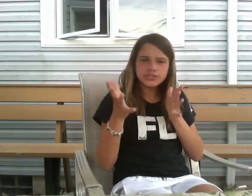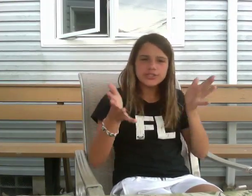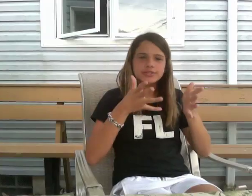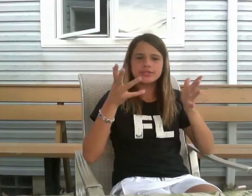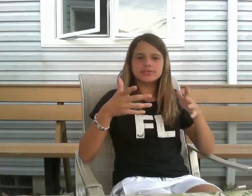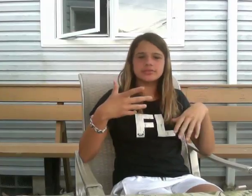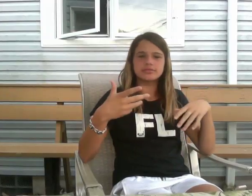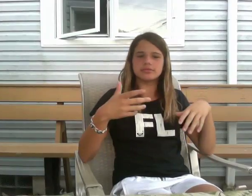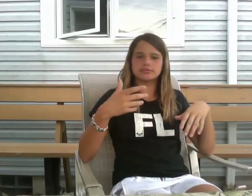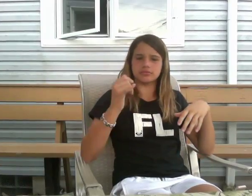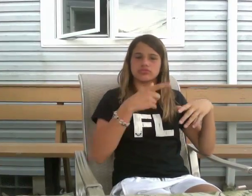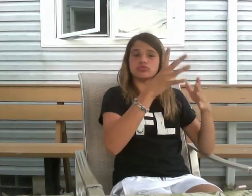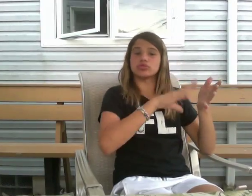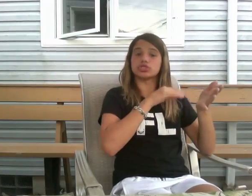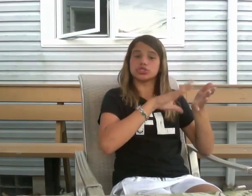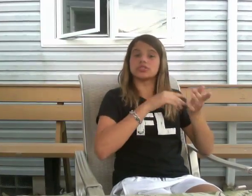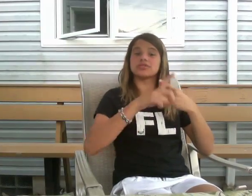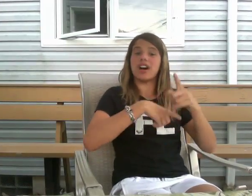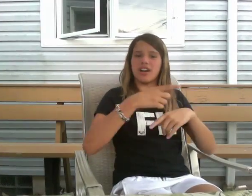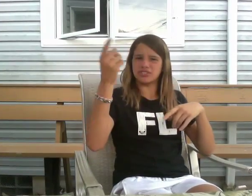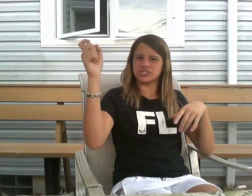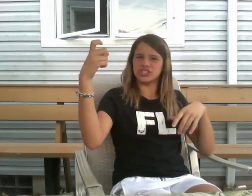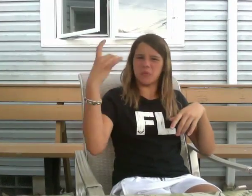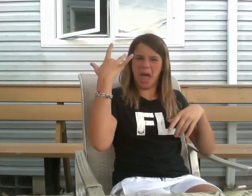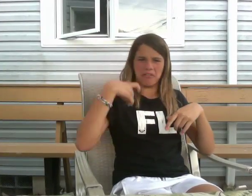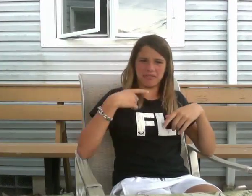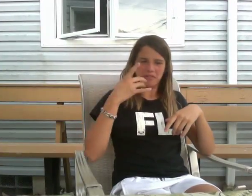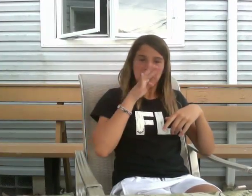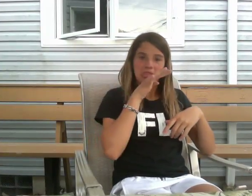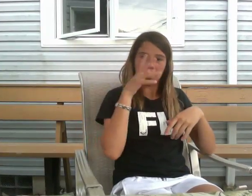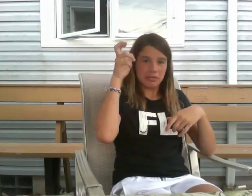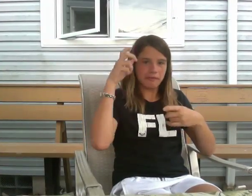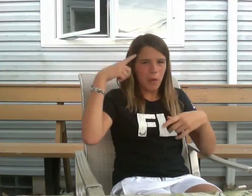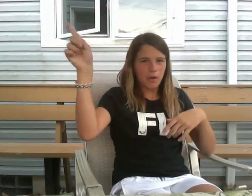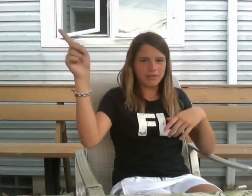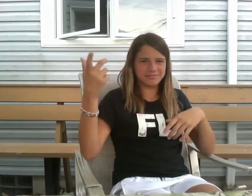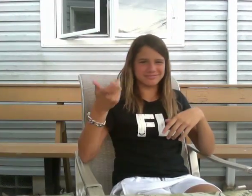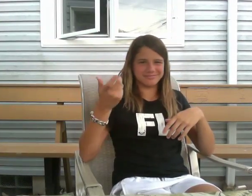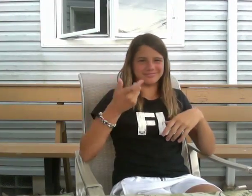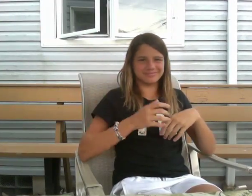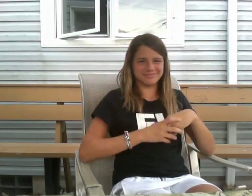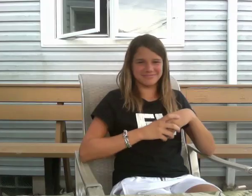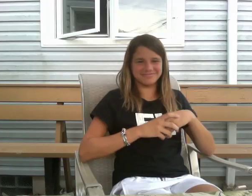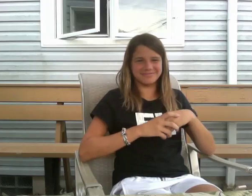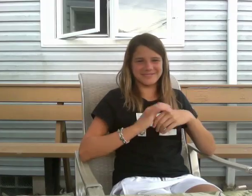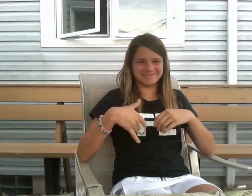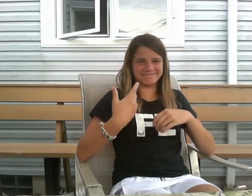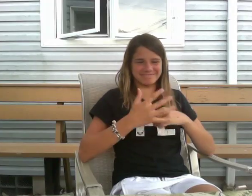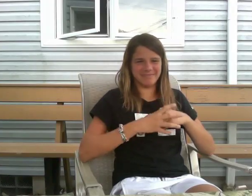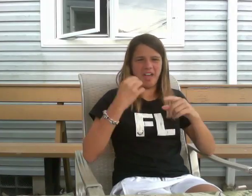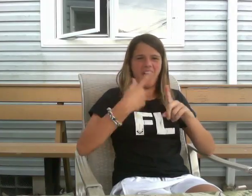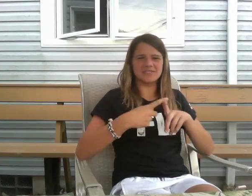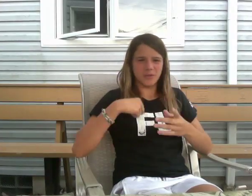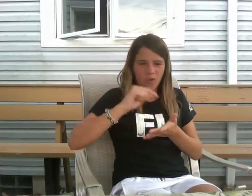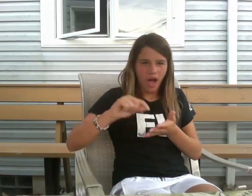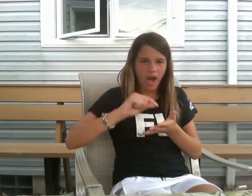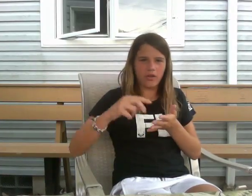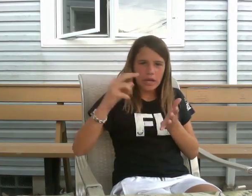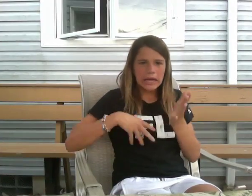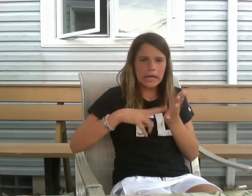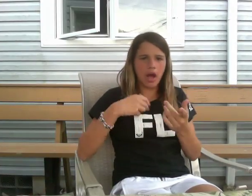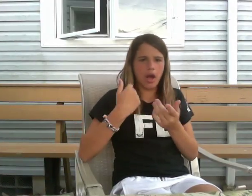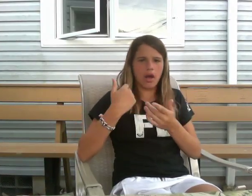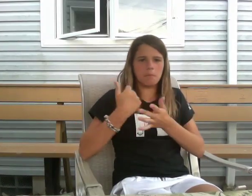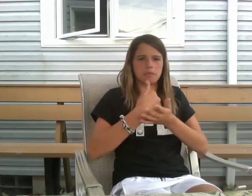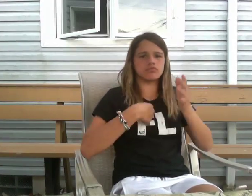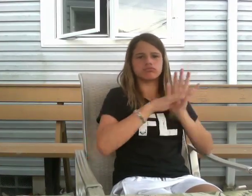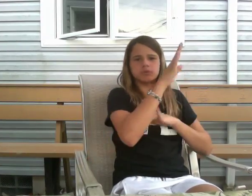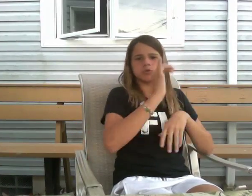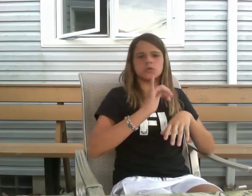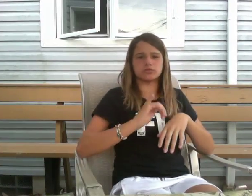Umm, also I use gestures with them. They can learn how to sign too. Why do I have to talk and hear? For them? Writing and reading help me thrive as well.